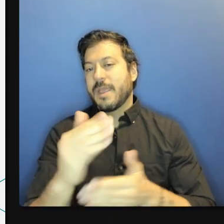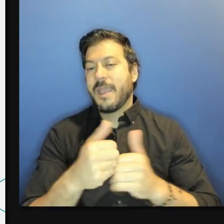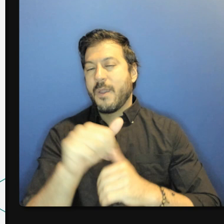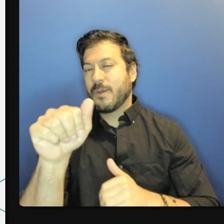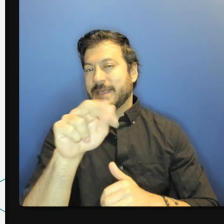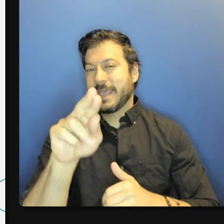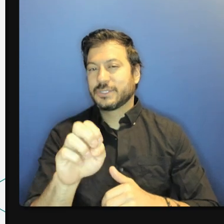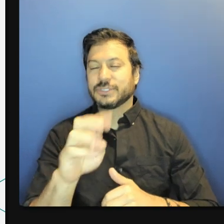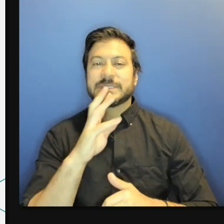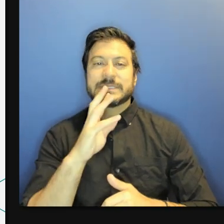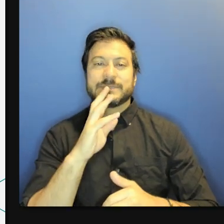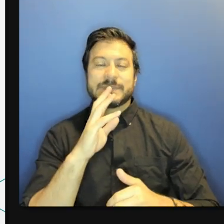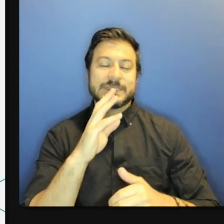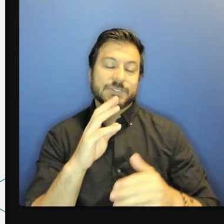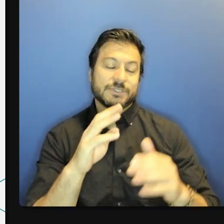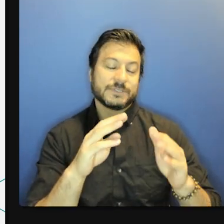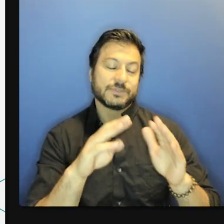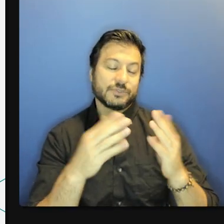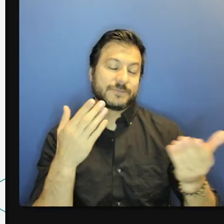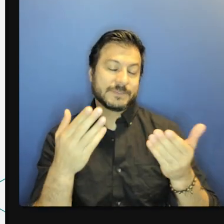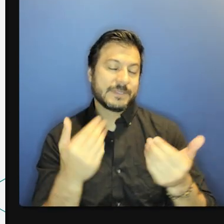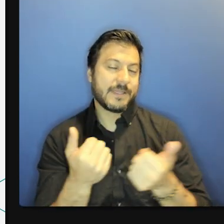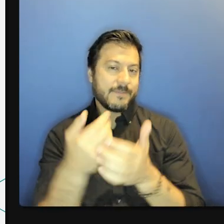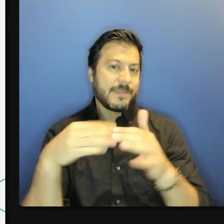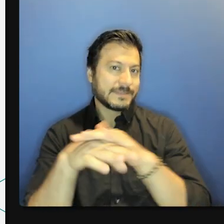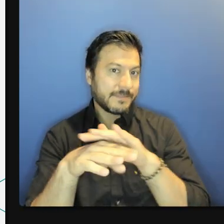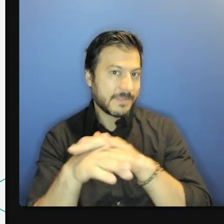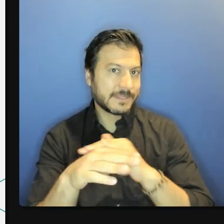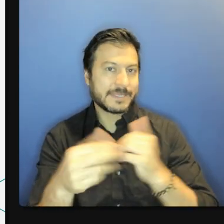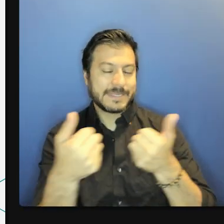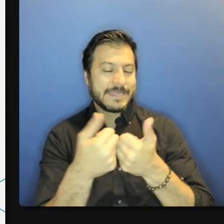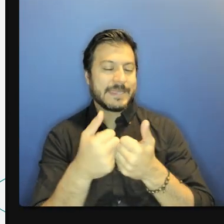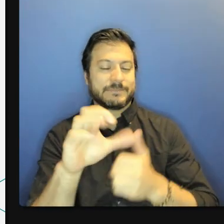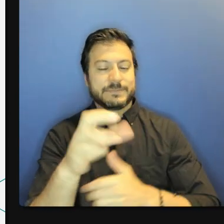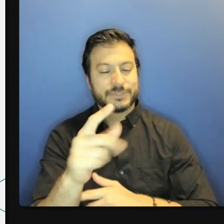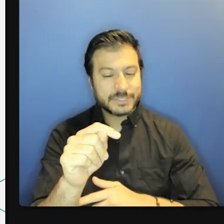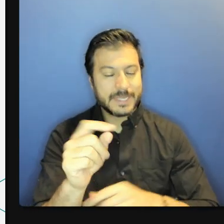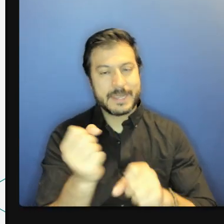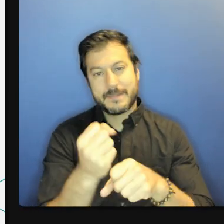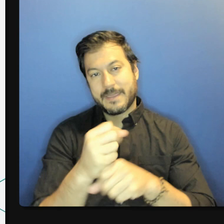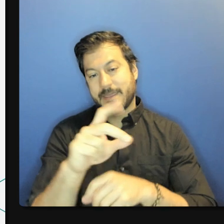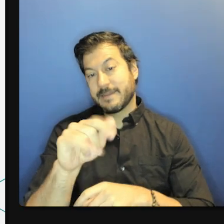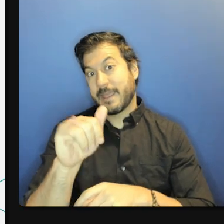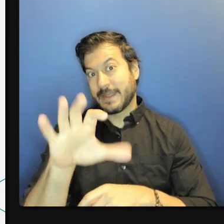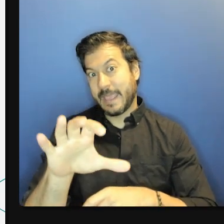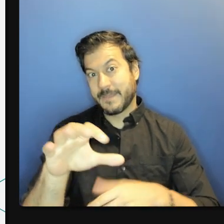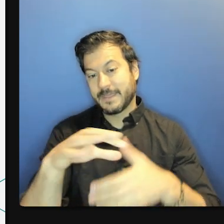how Azure Speech Services has helped game developers in accessibility, game chat, creating dynamic content,